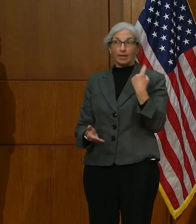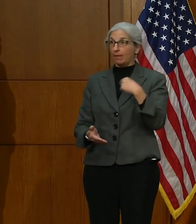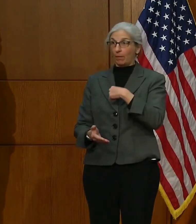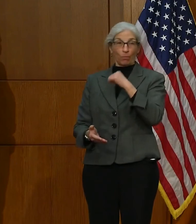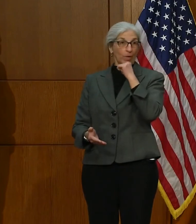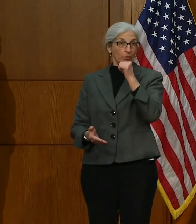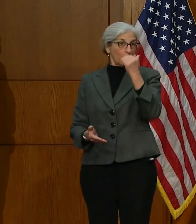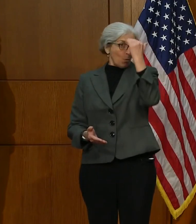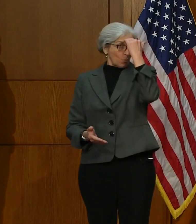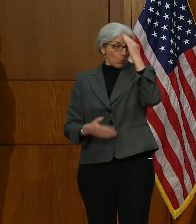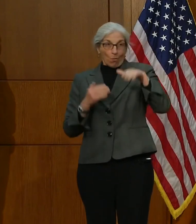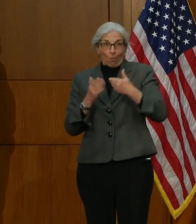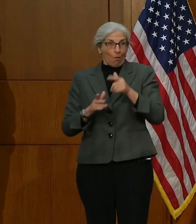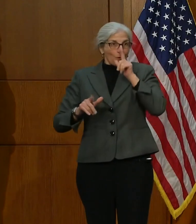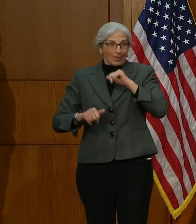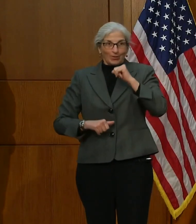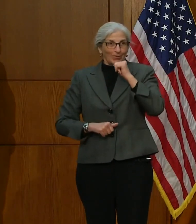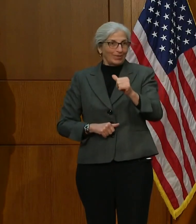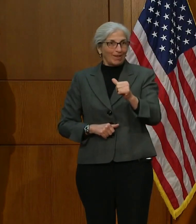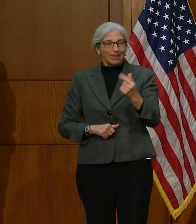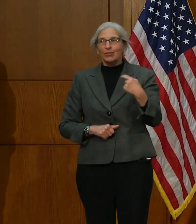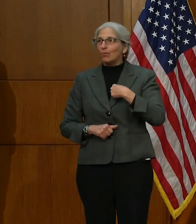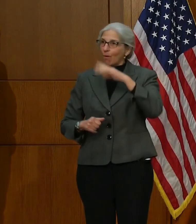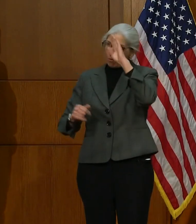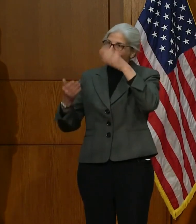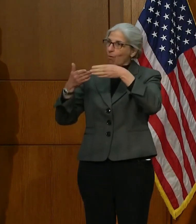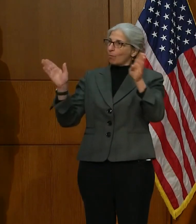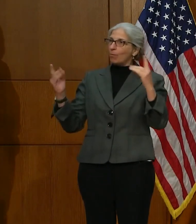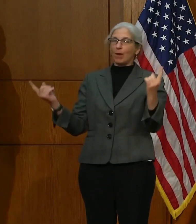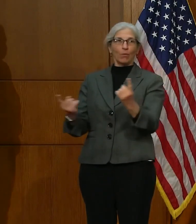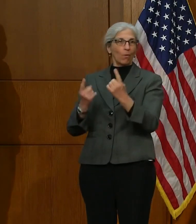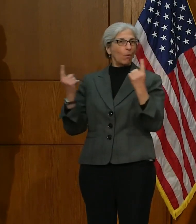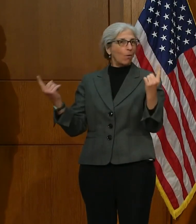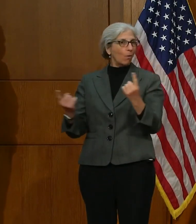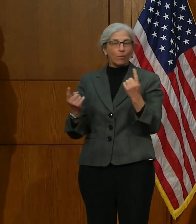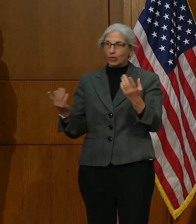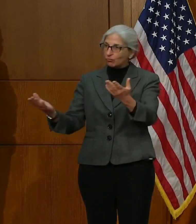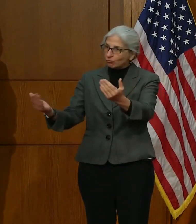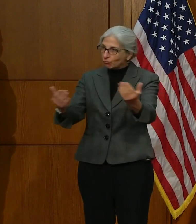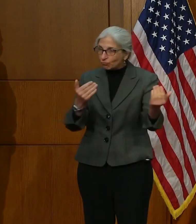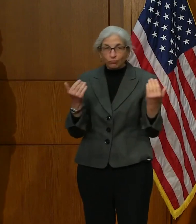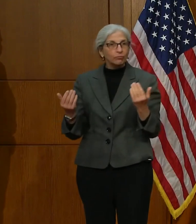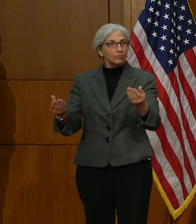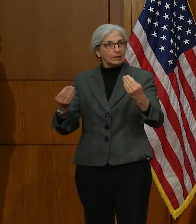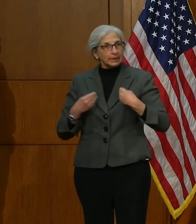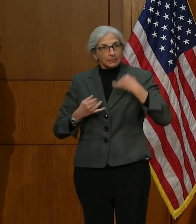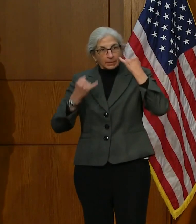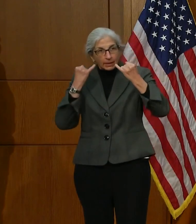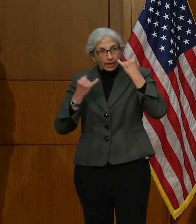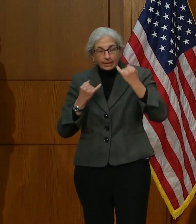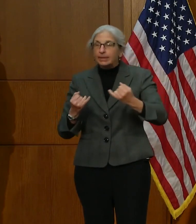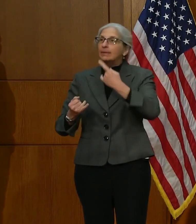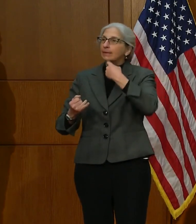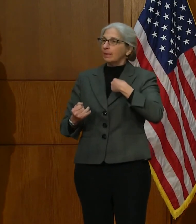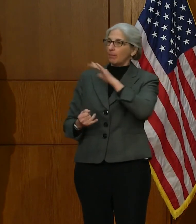HAVE SUGGESTIONS AND I'VE ALWAYS SAID THAT WE DON'T HAVE A MONOPOLY ON IDEAS, SO I'VE